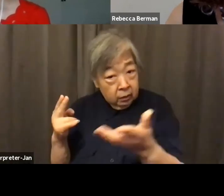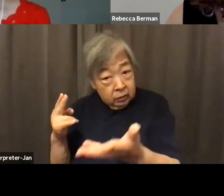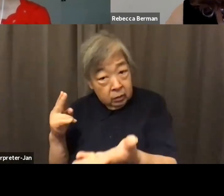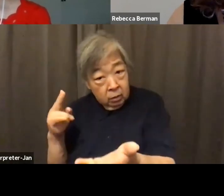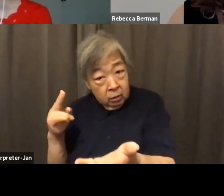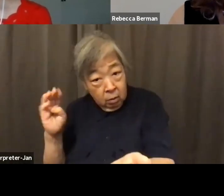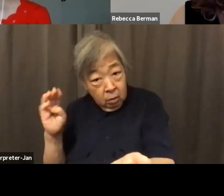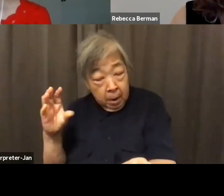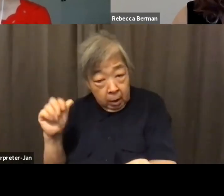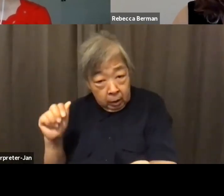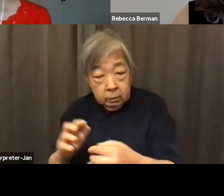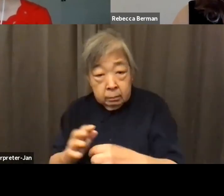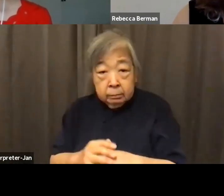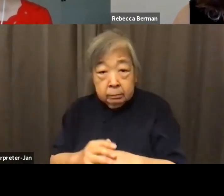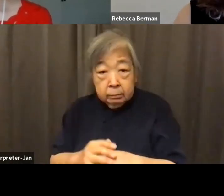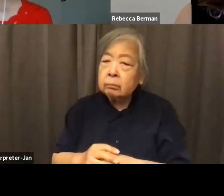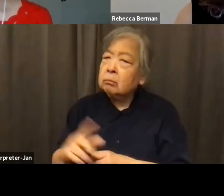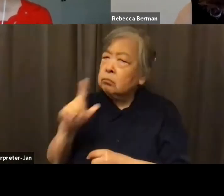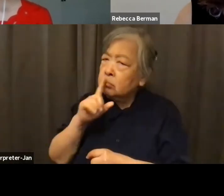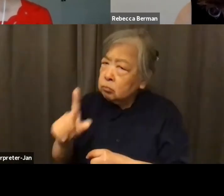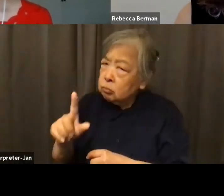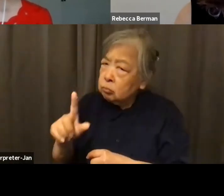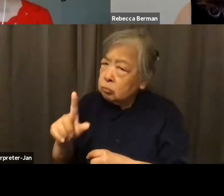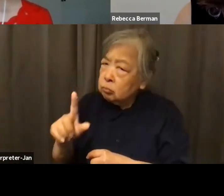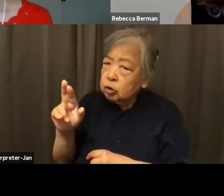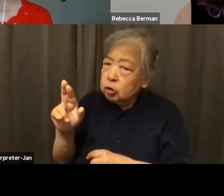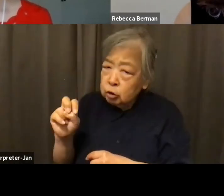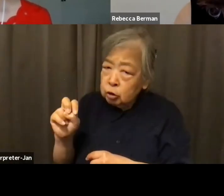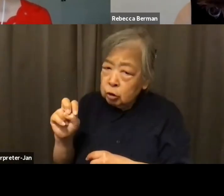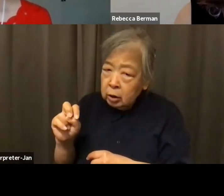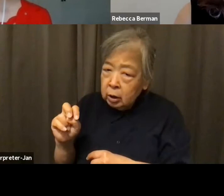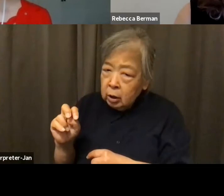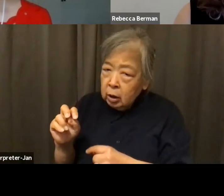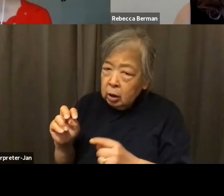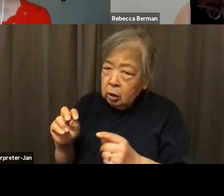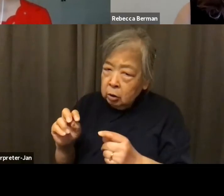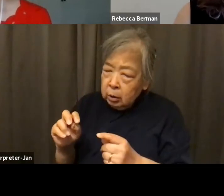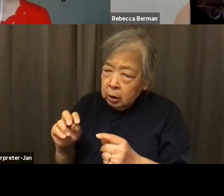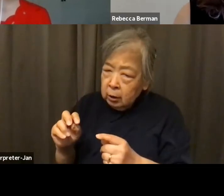Sure, to clarify your question about internships for students.